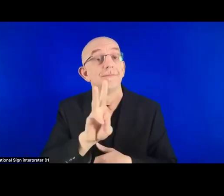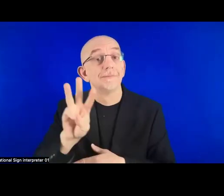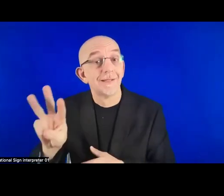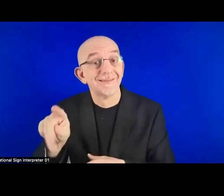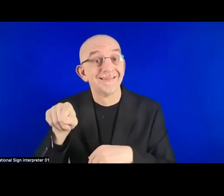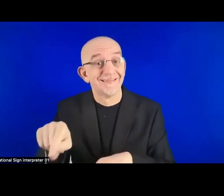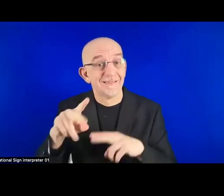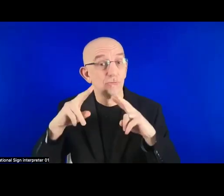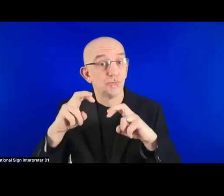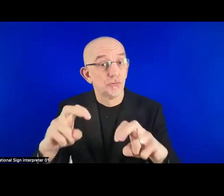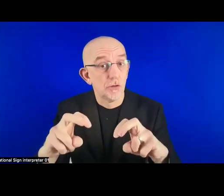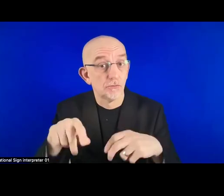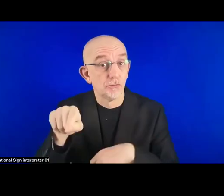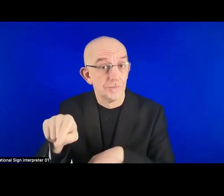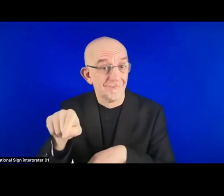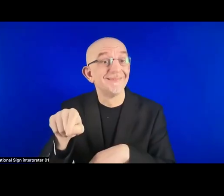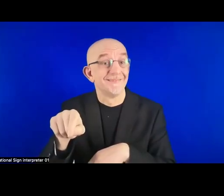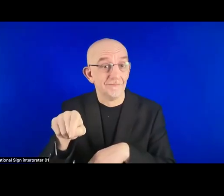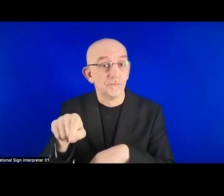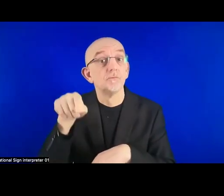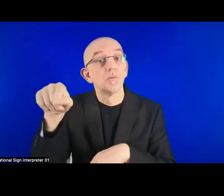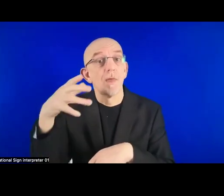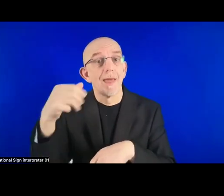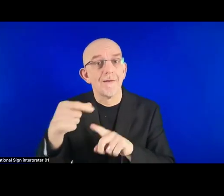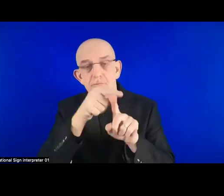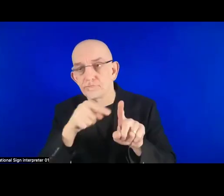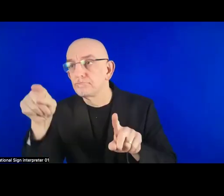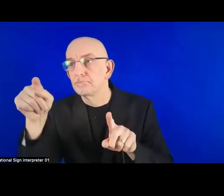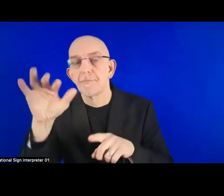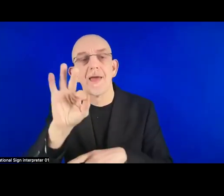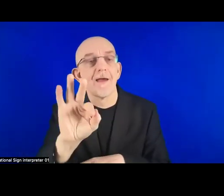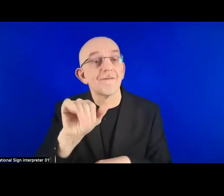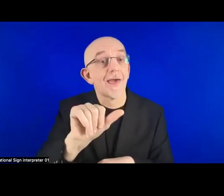different English language certification processes that we would accept. But I will